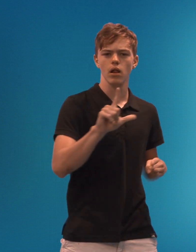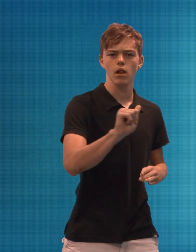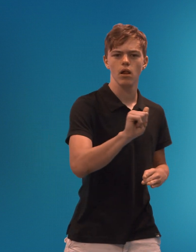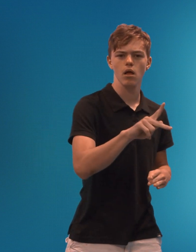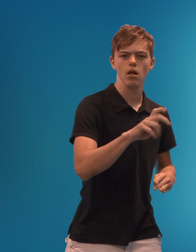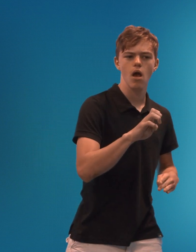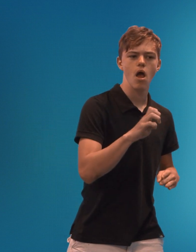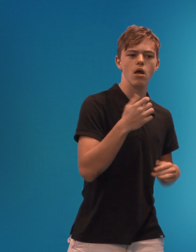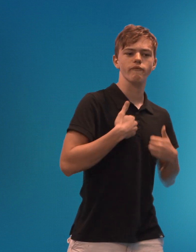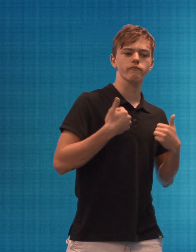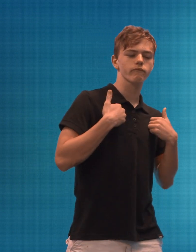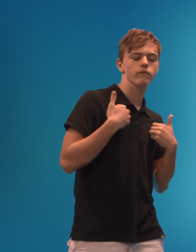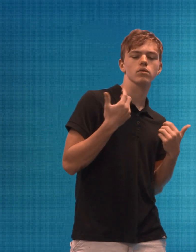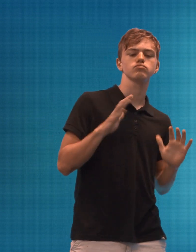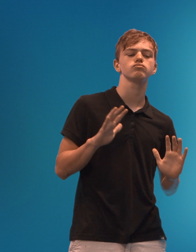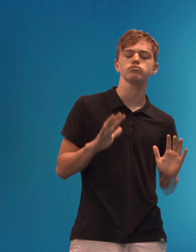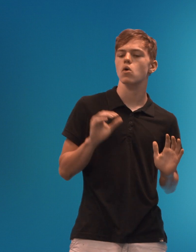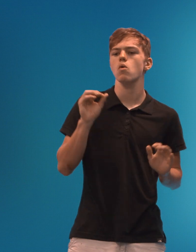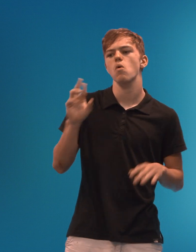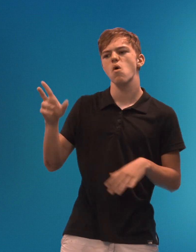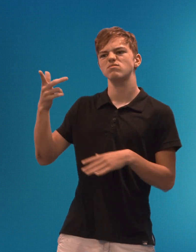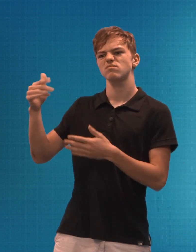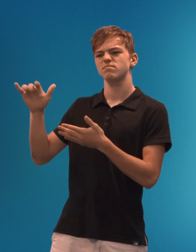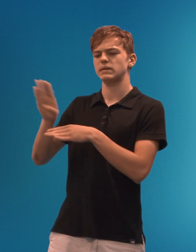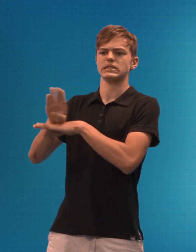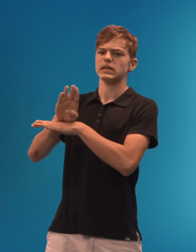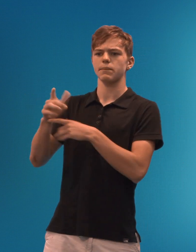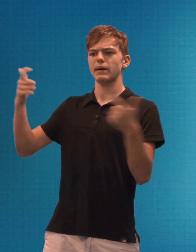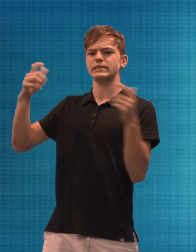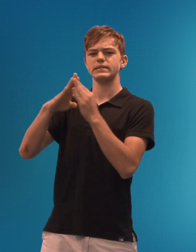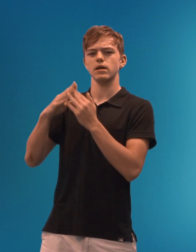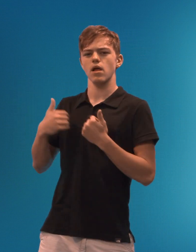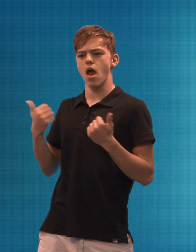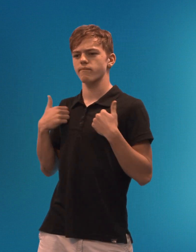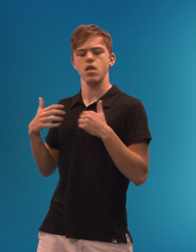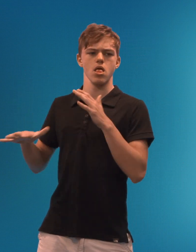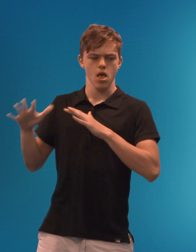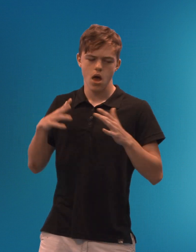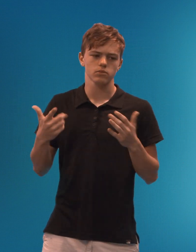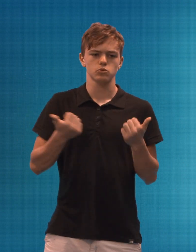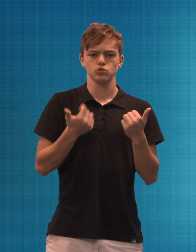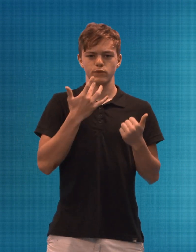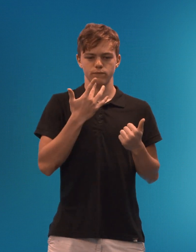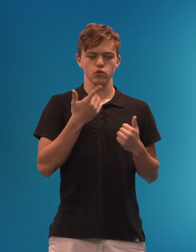Would you prefer the quiet life of the lake? Or would you prefer the hustle and bustle of the big city life?